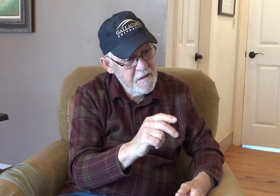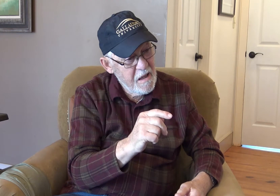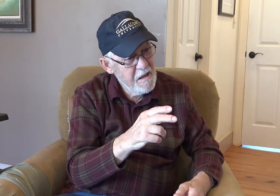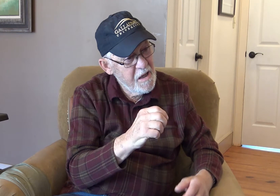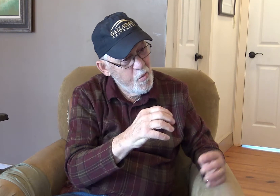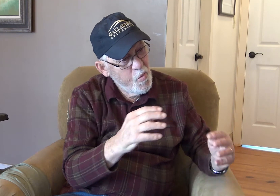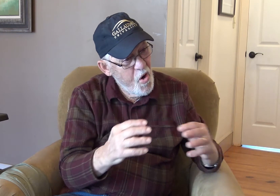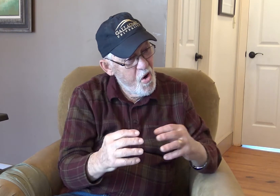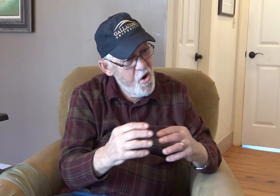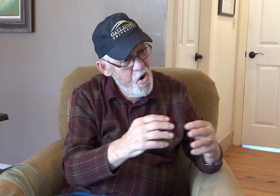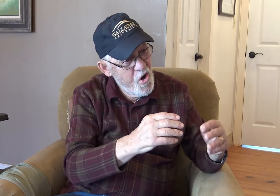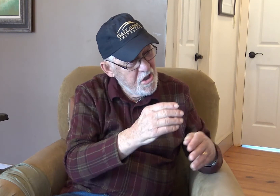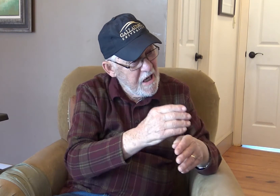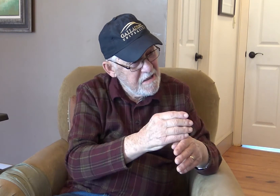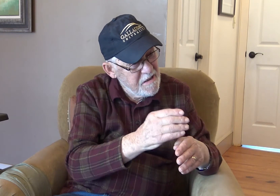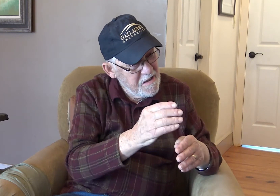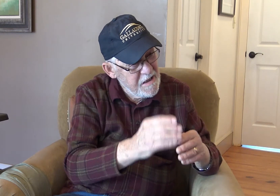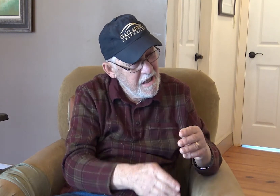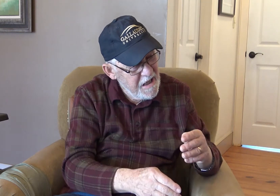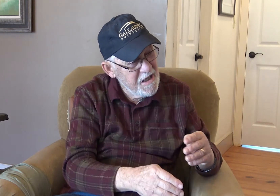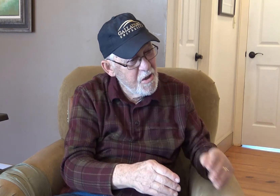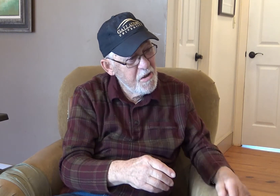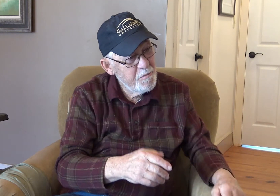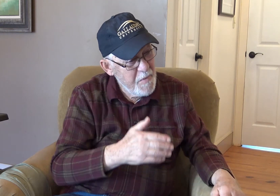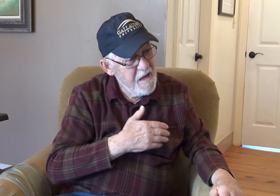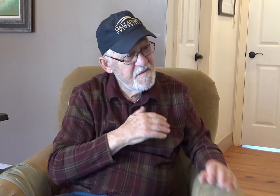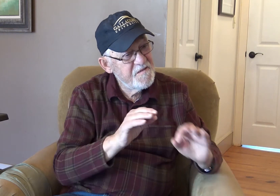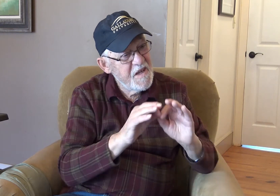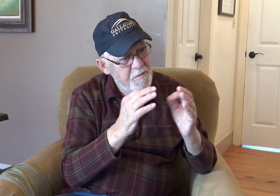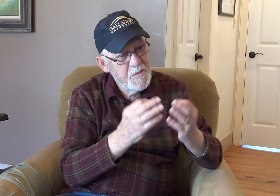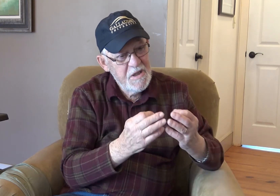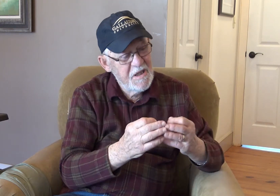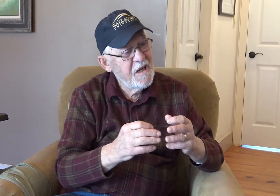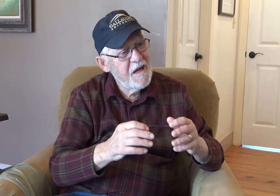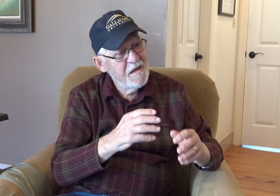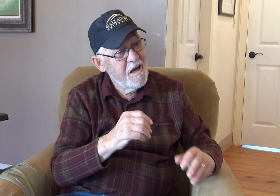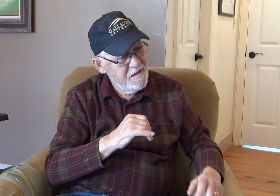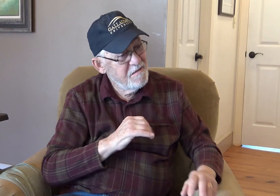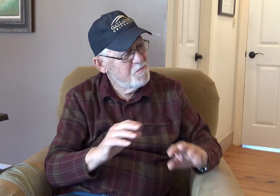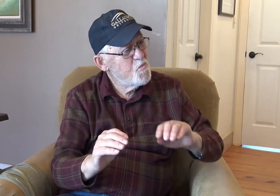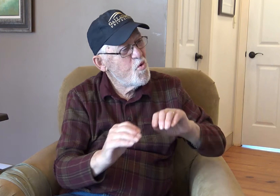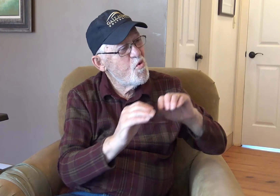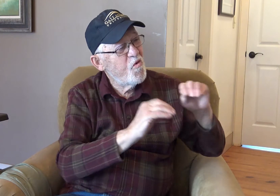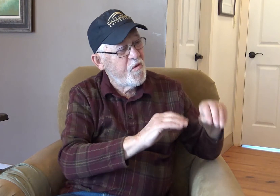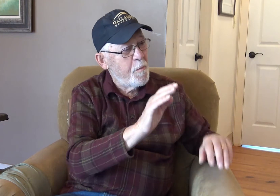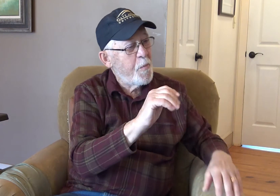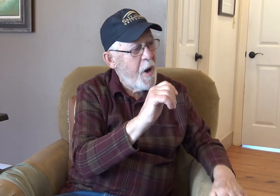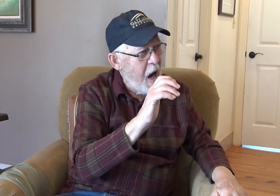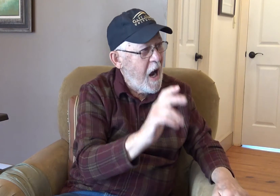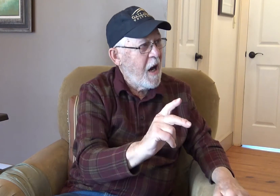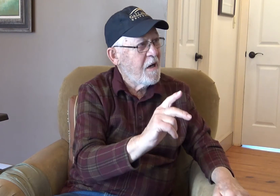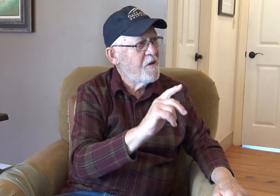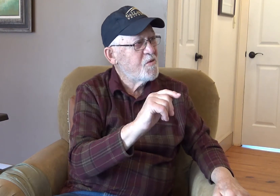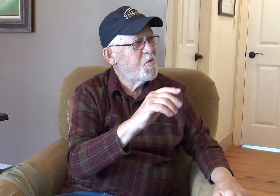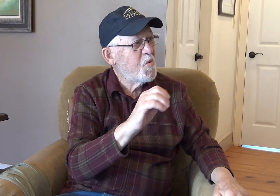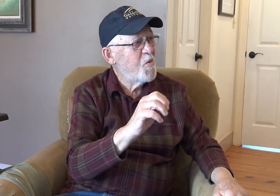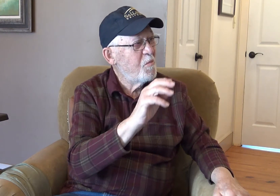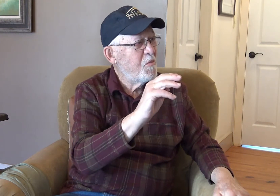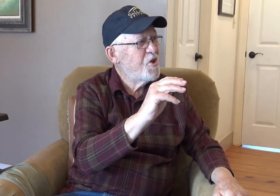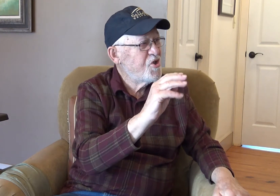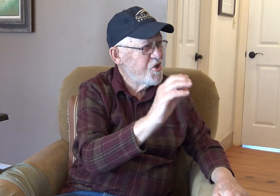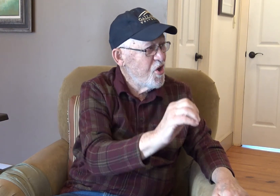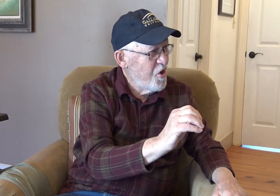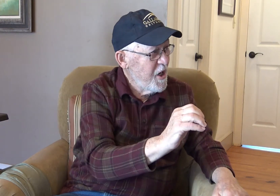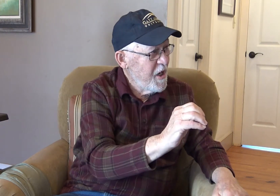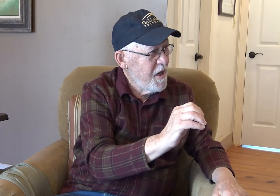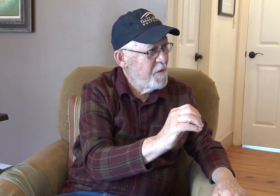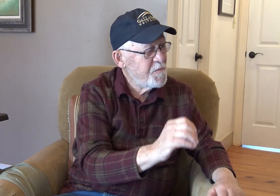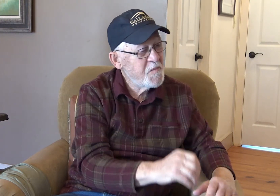When the war ended, my family and I moved back to Missouri.